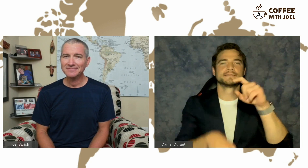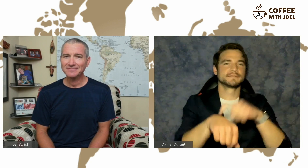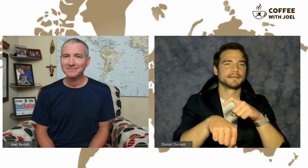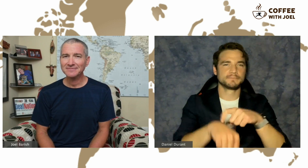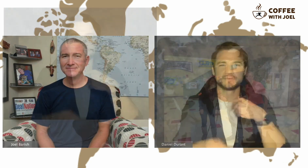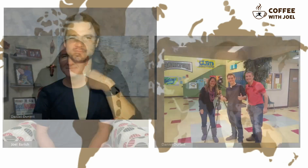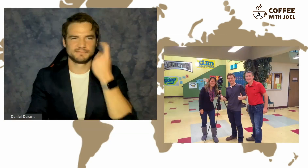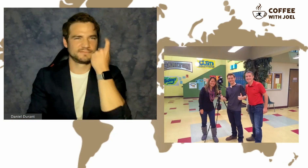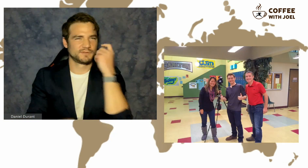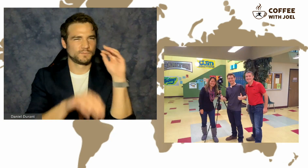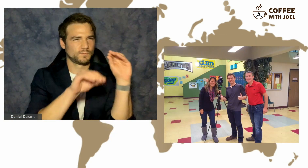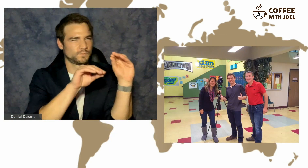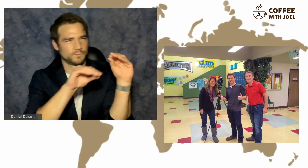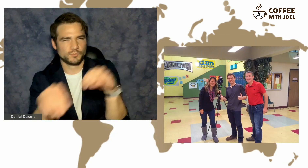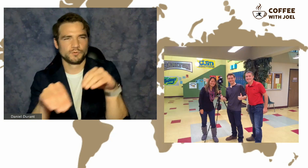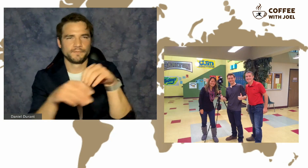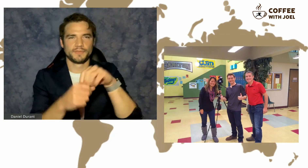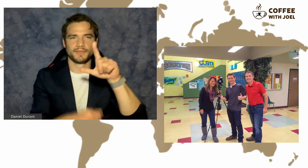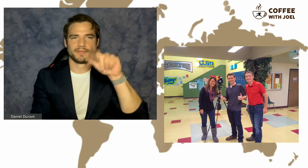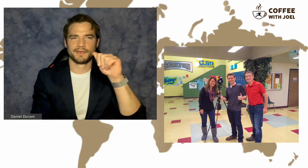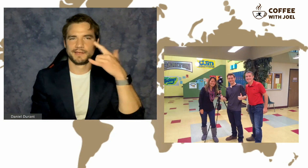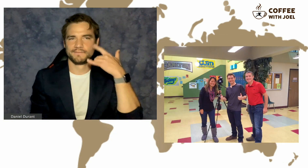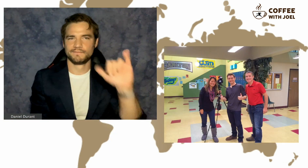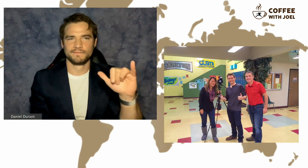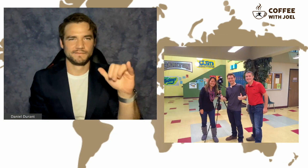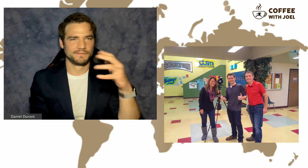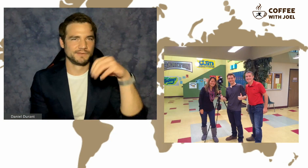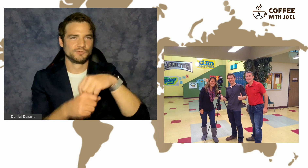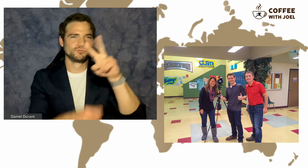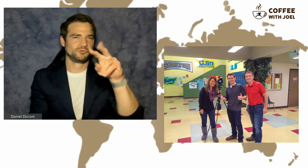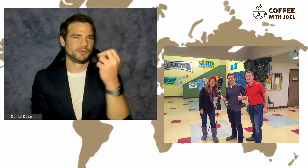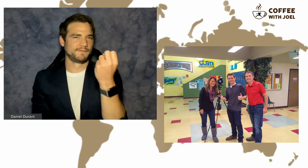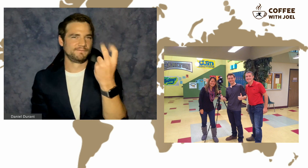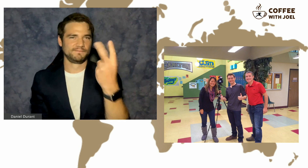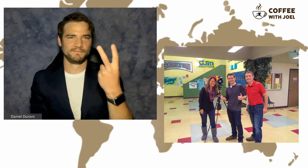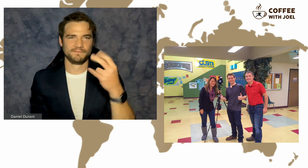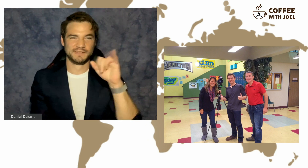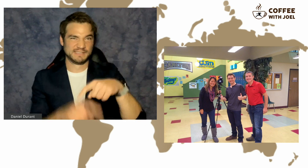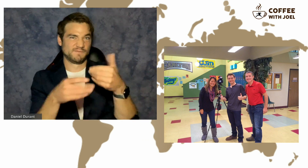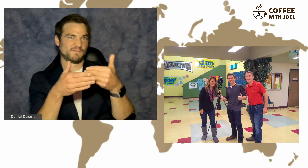At that time, I had just moved to L.A., California in 2012.